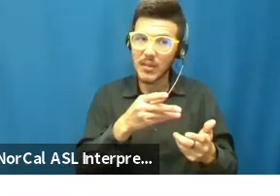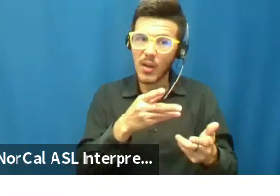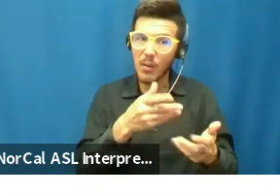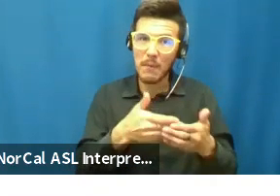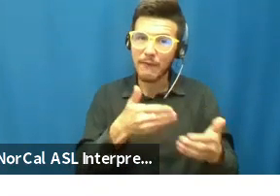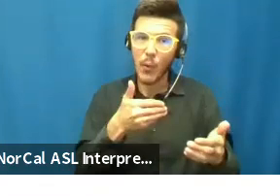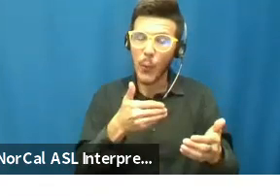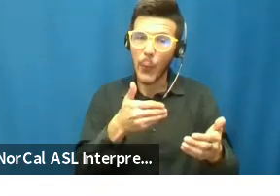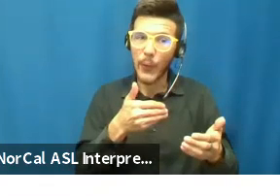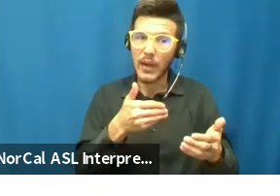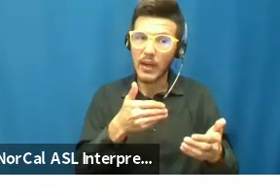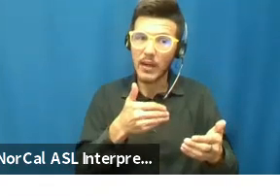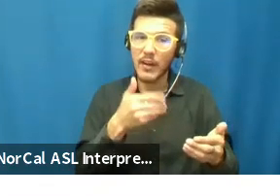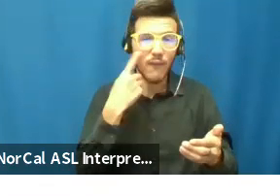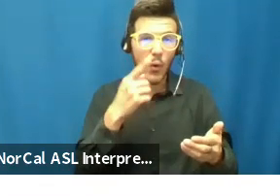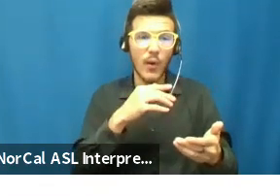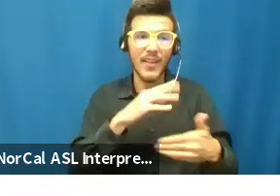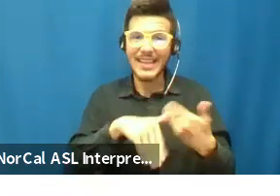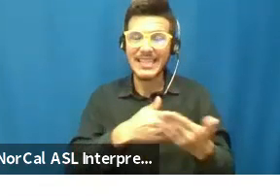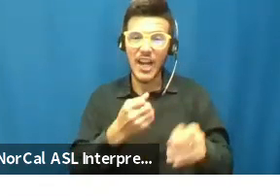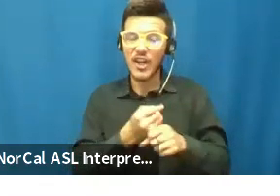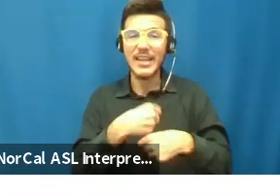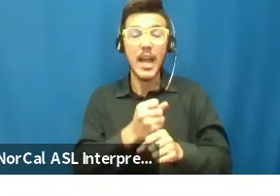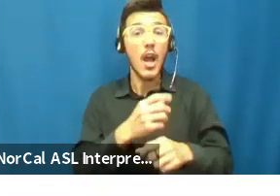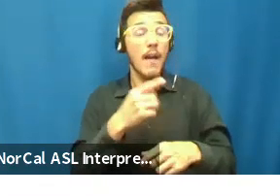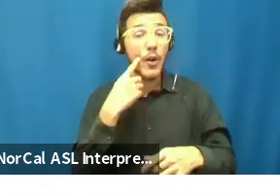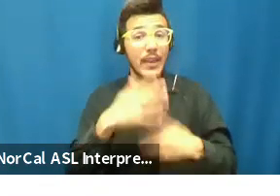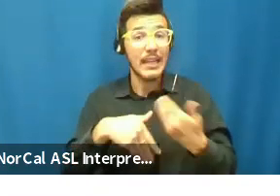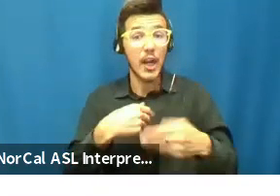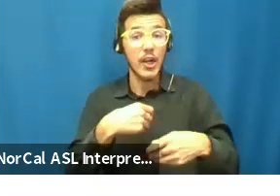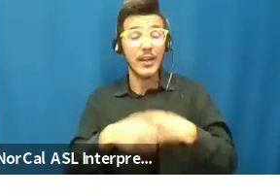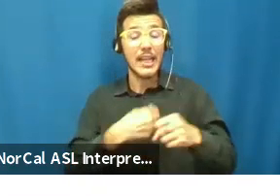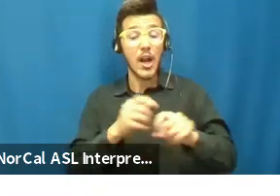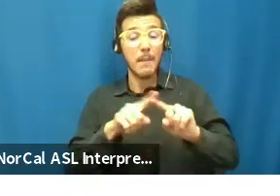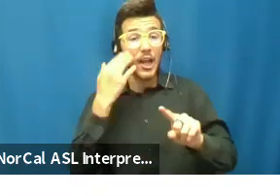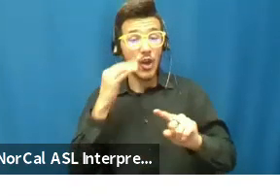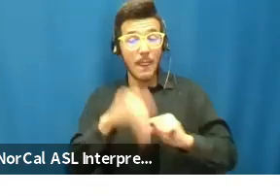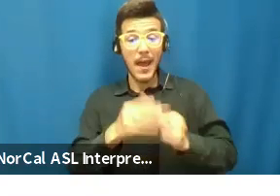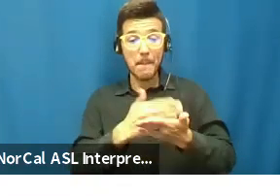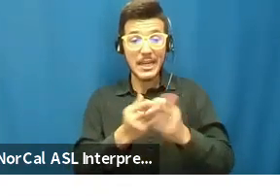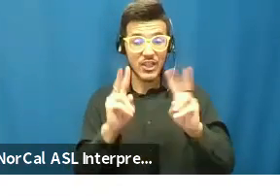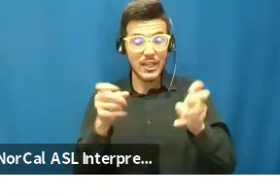entire year. So I know you talked a bunch about that budget issue. Anything to add